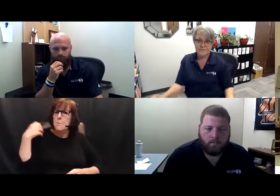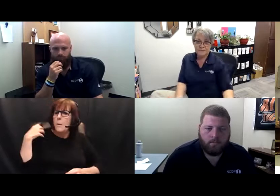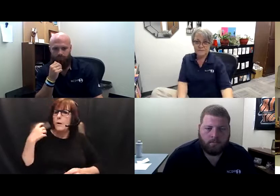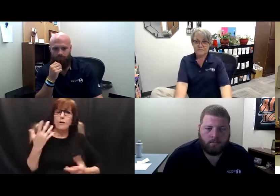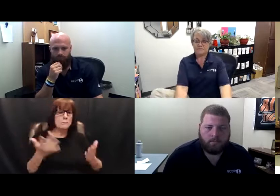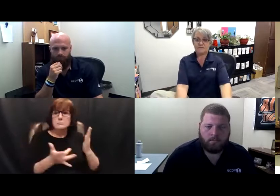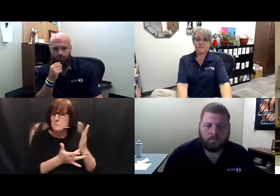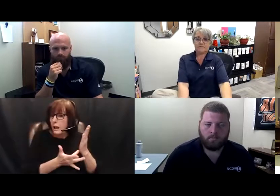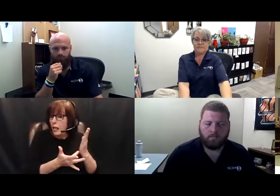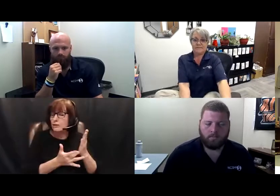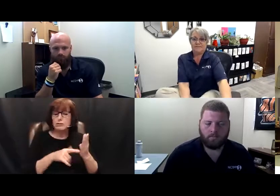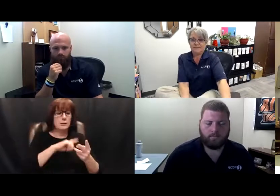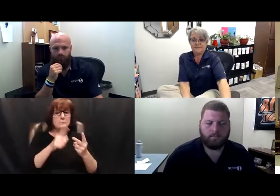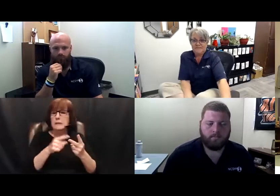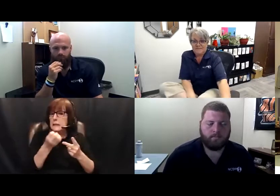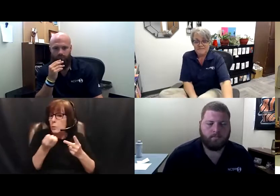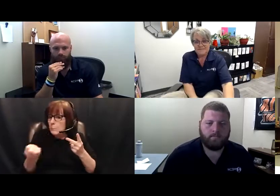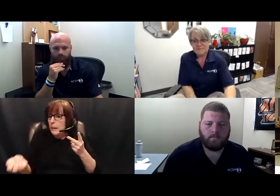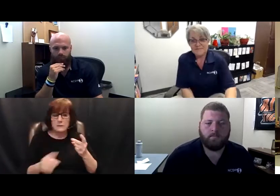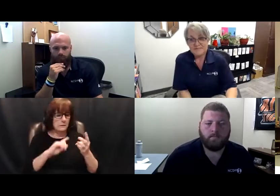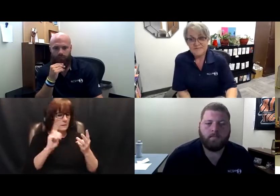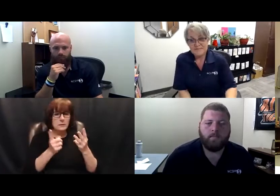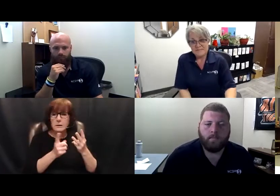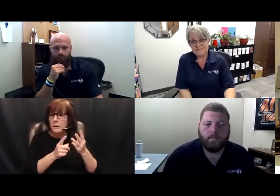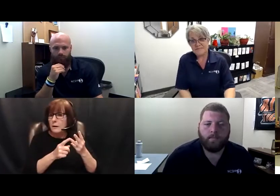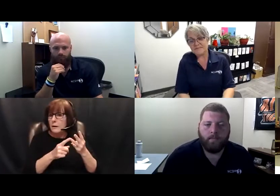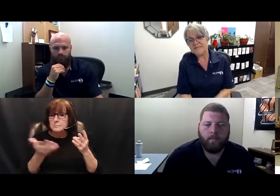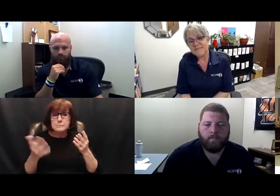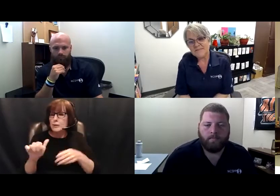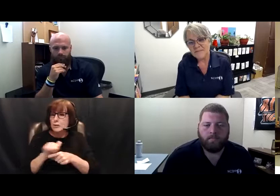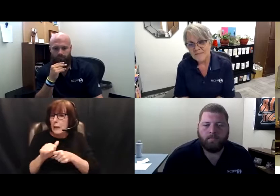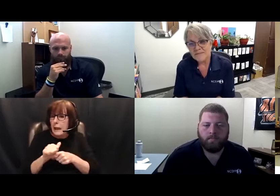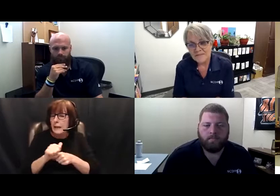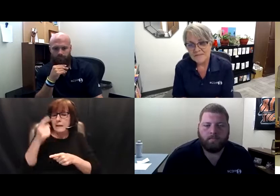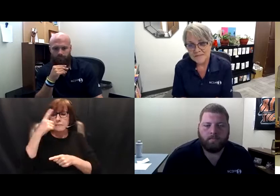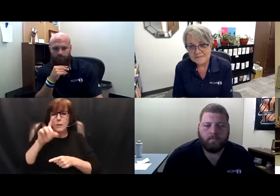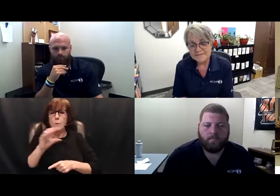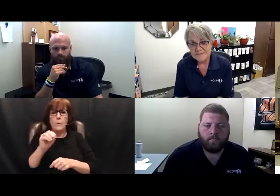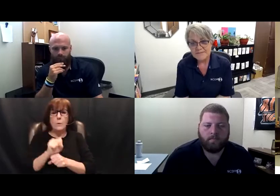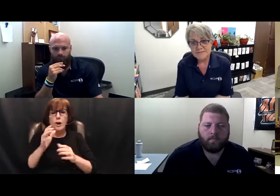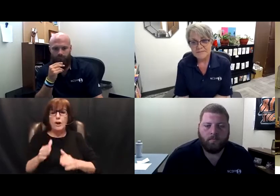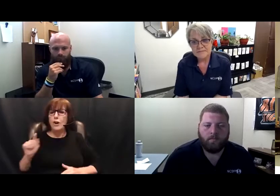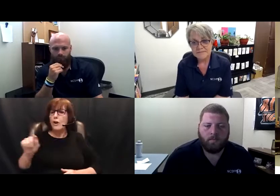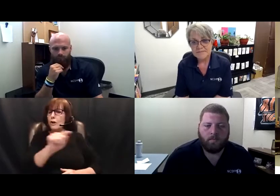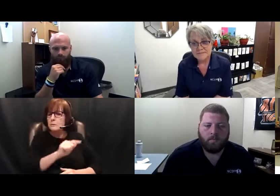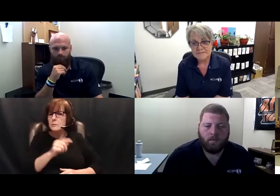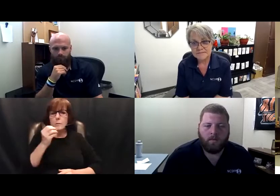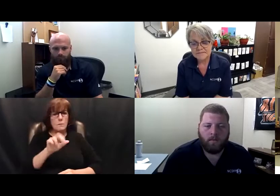as far as equipment as far as training for your co-workers or for other people that